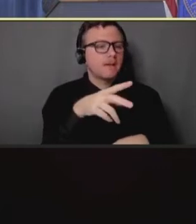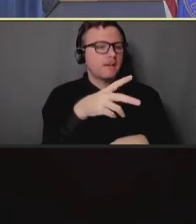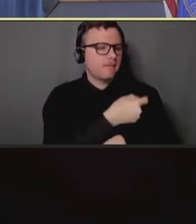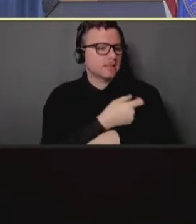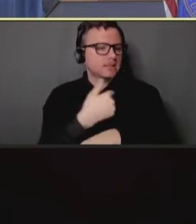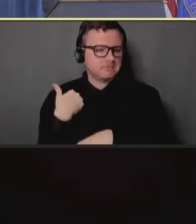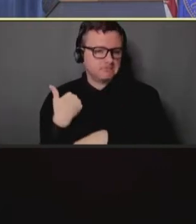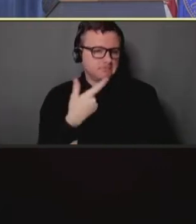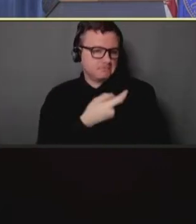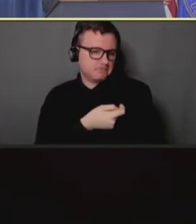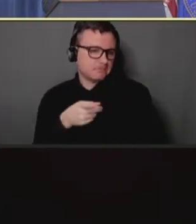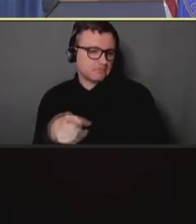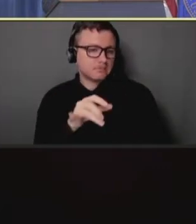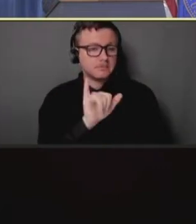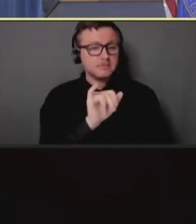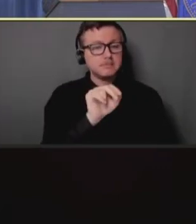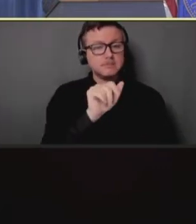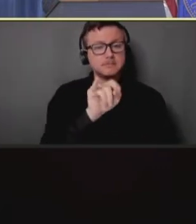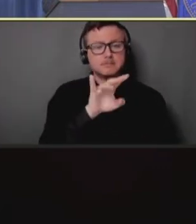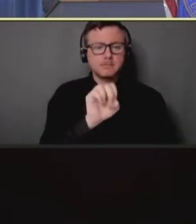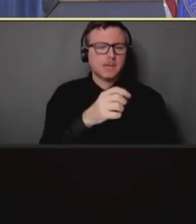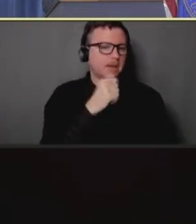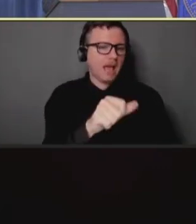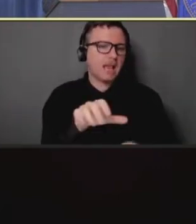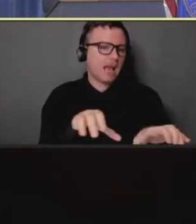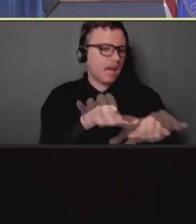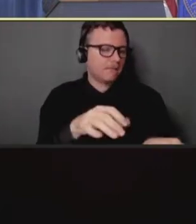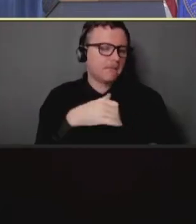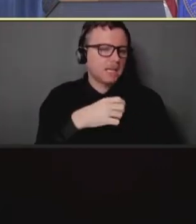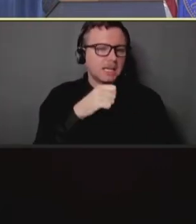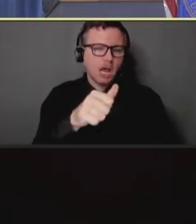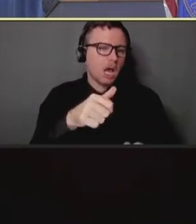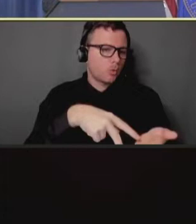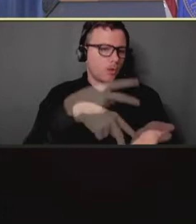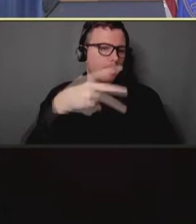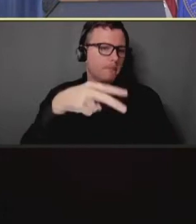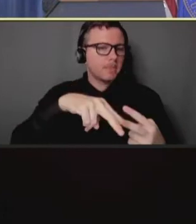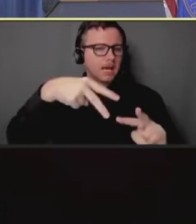One is the inactivated, non-replicating polio vaccine that my father and his team worked